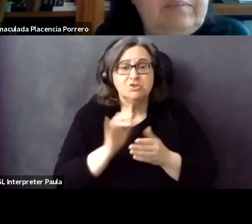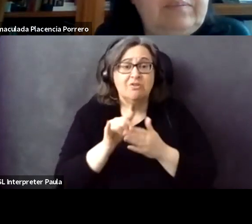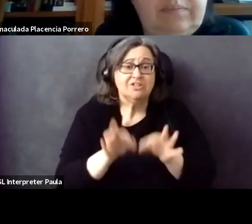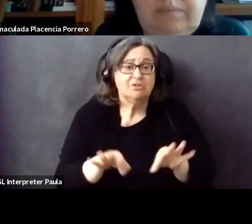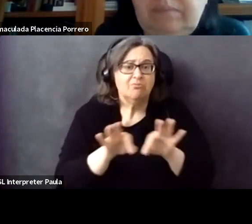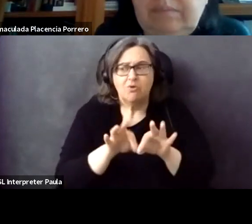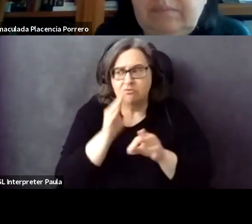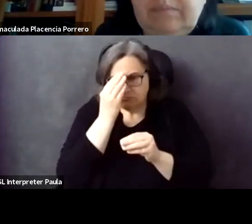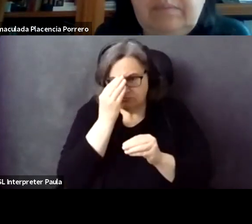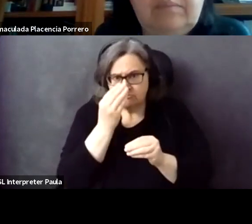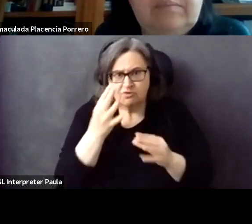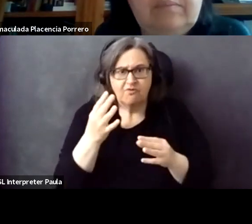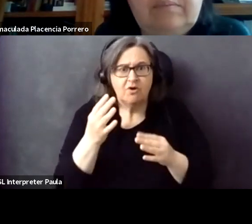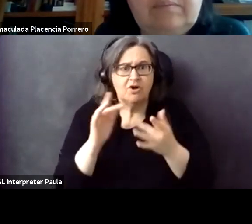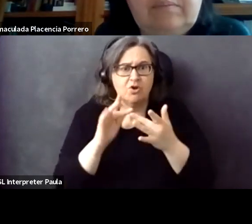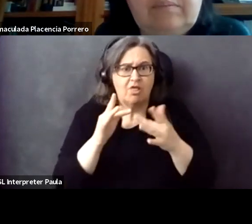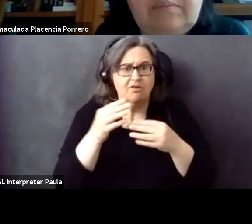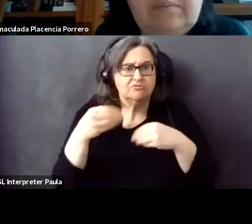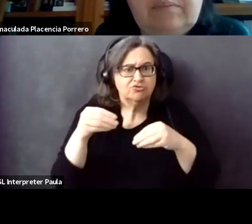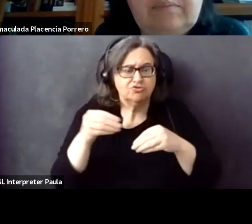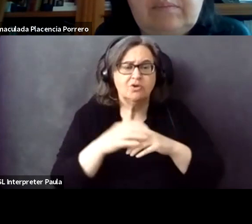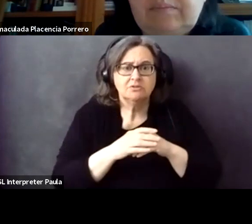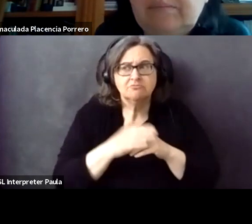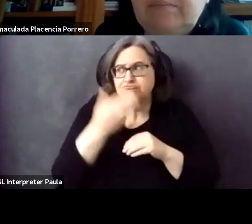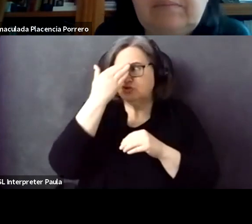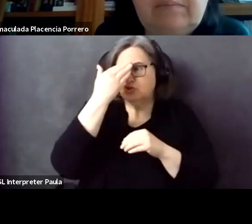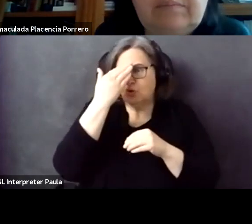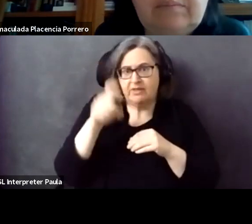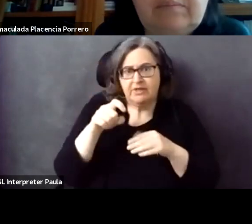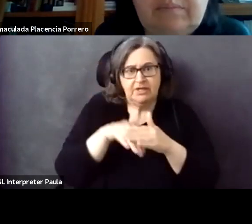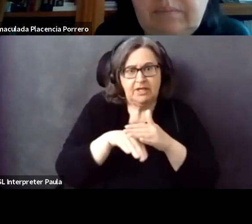s which are excluded because of the fact that they don't have